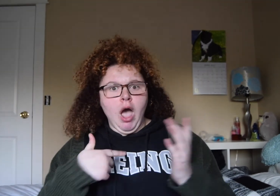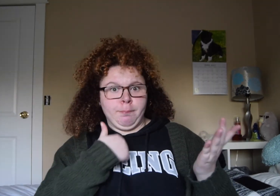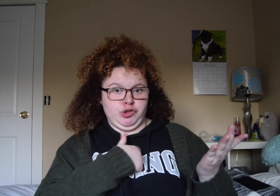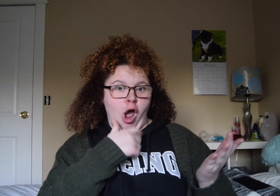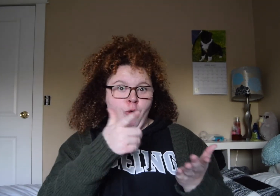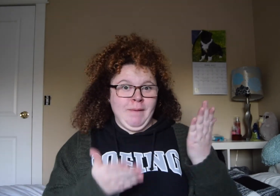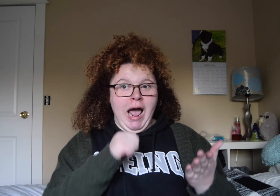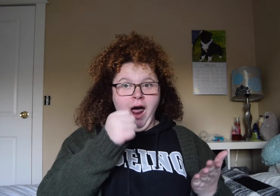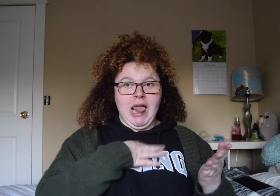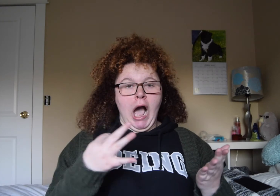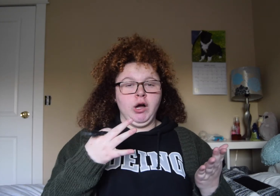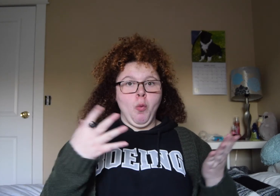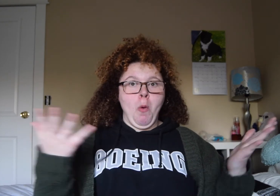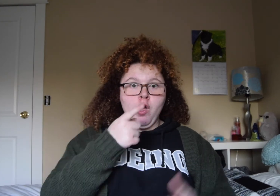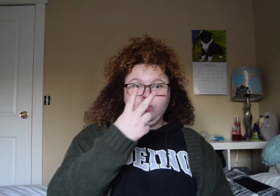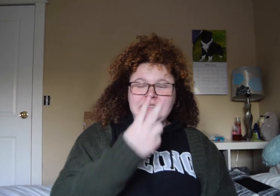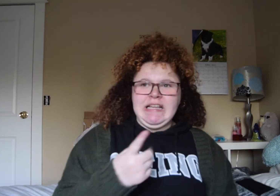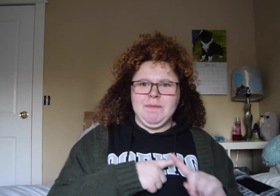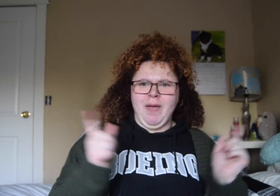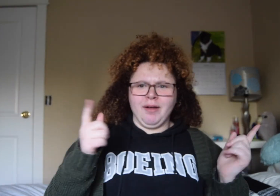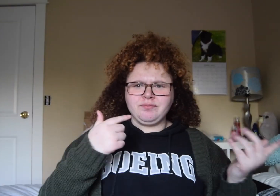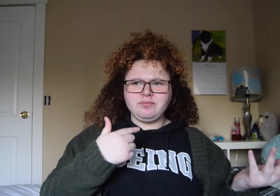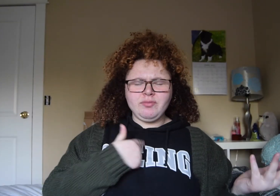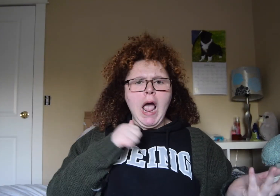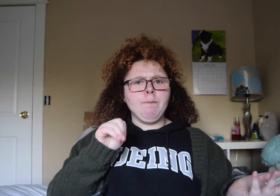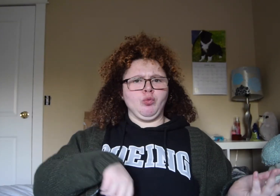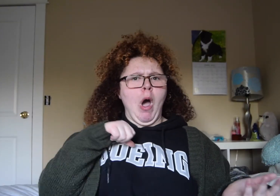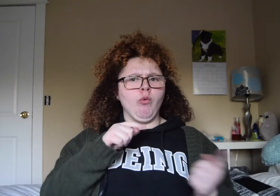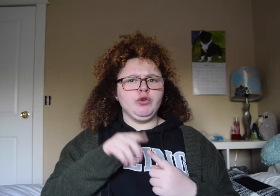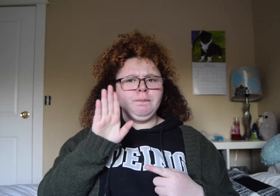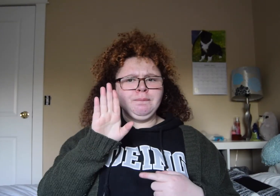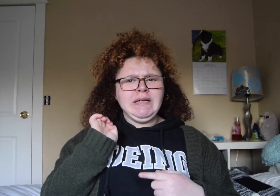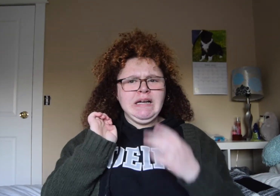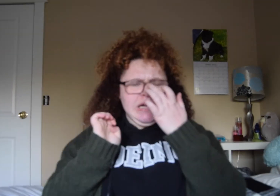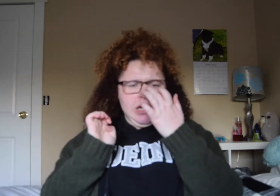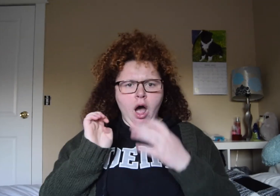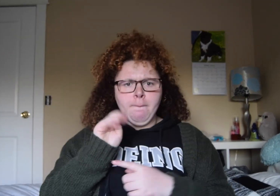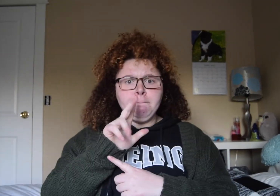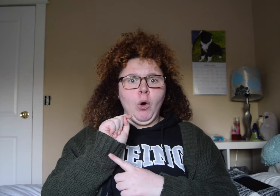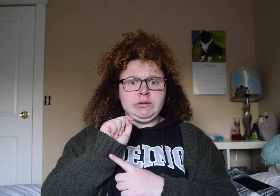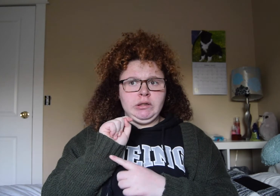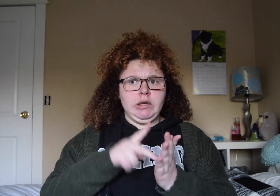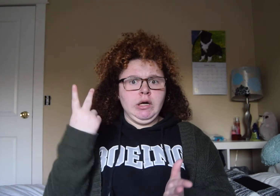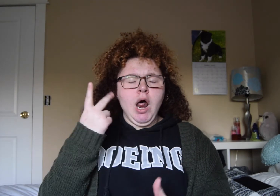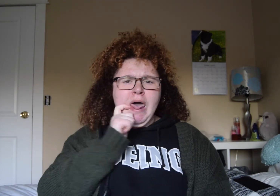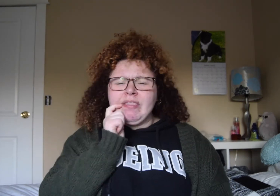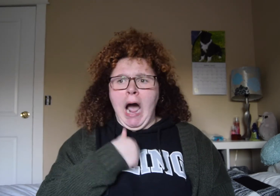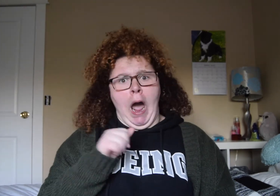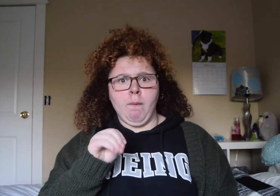I'm sorry, you may not like what you see but I'm proud to be multiethnic. I am!